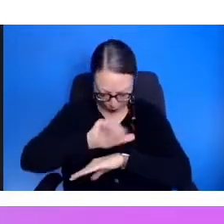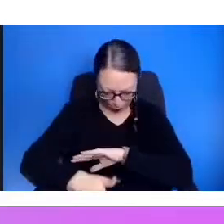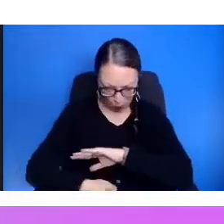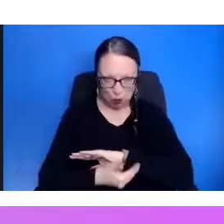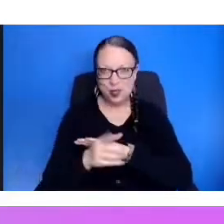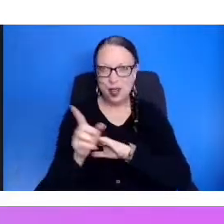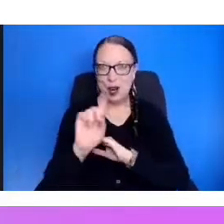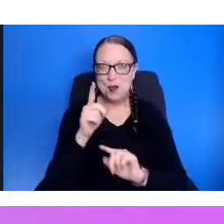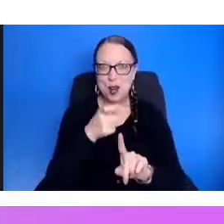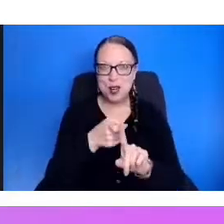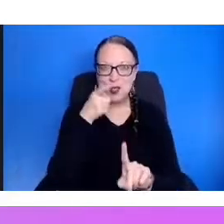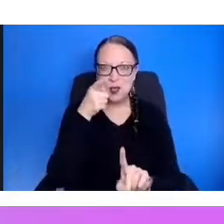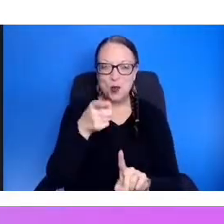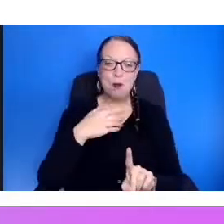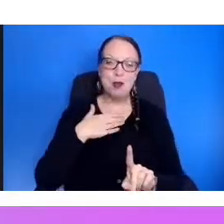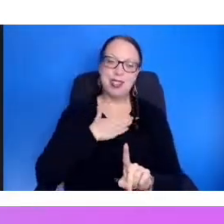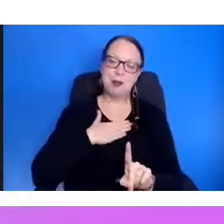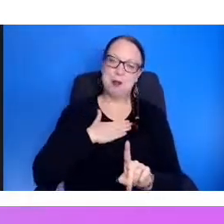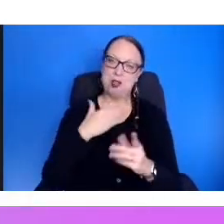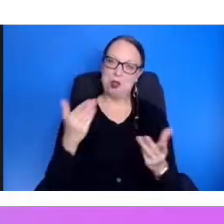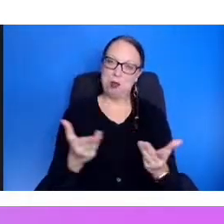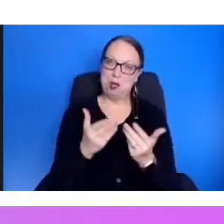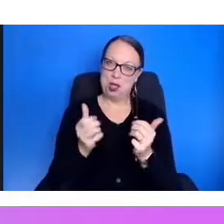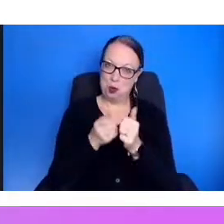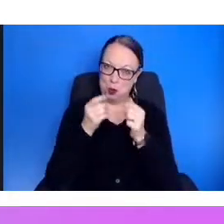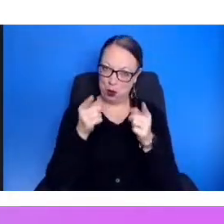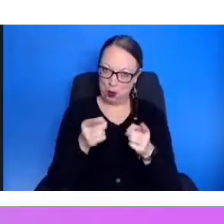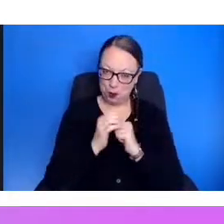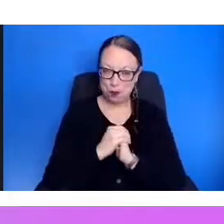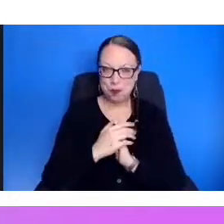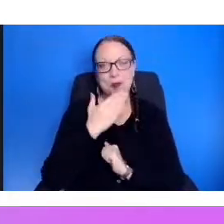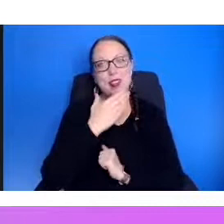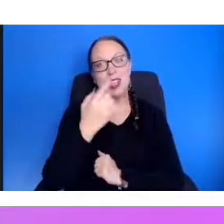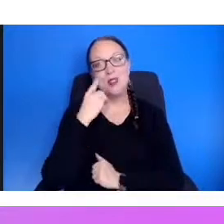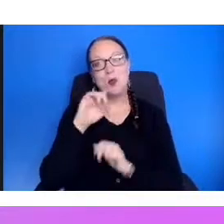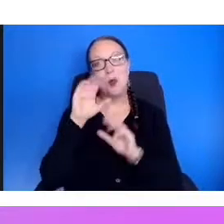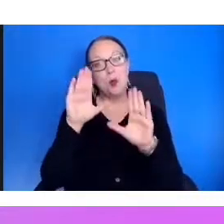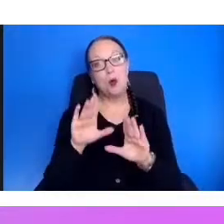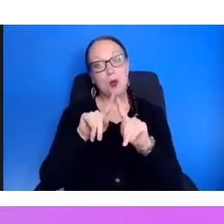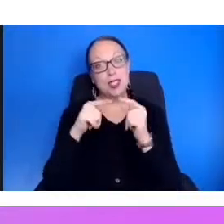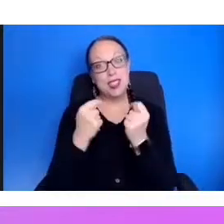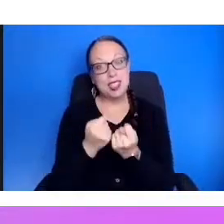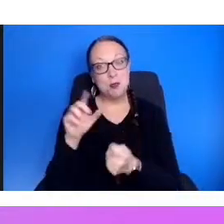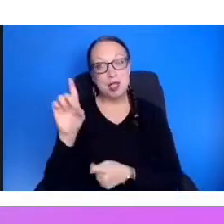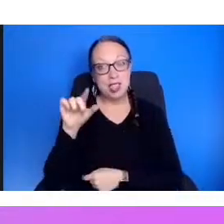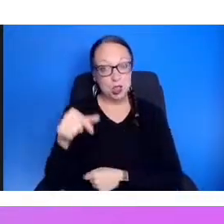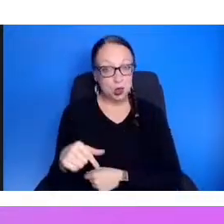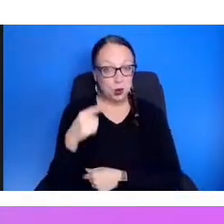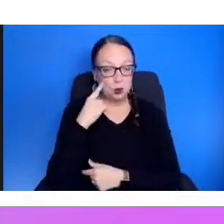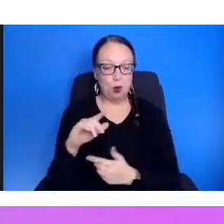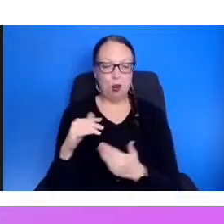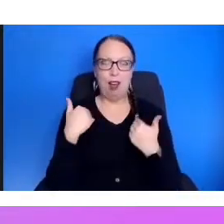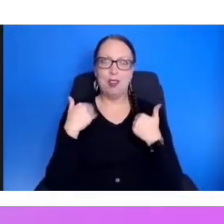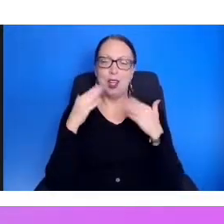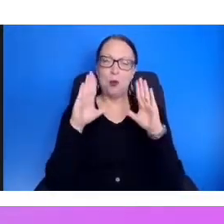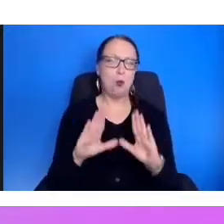it's a pleasure to be here with you. Thank you also to the fabulous team at Deque for putting on such a great event and inviting us to it.